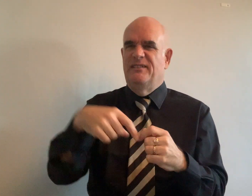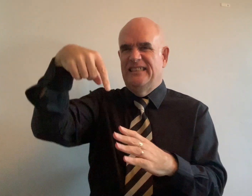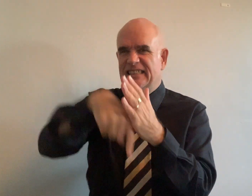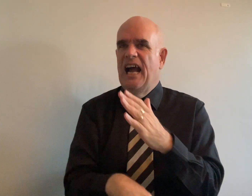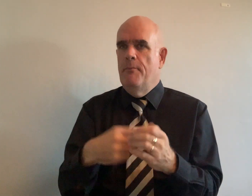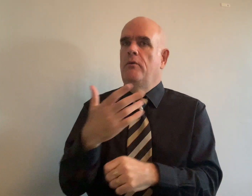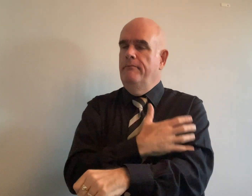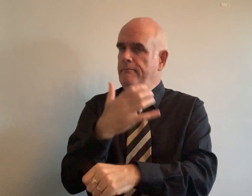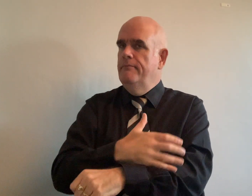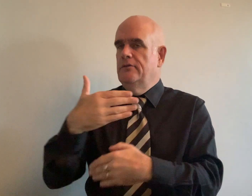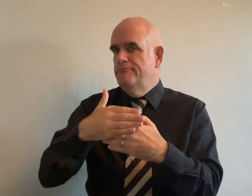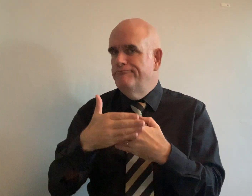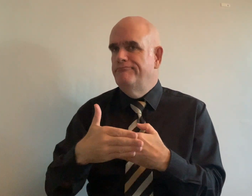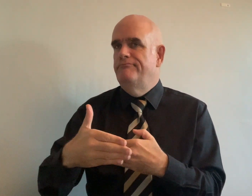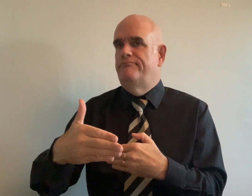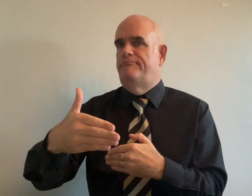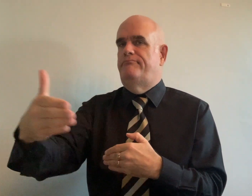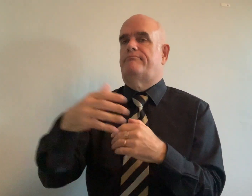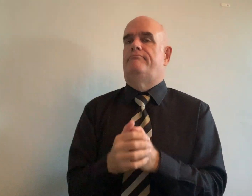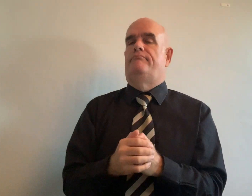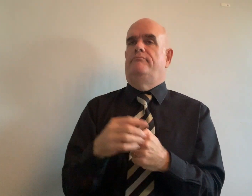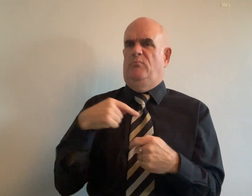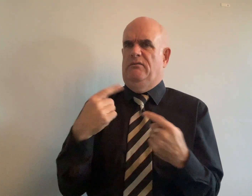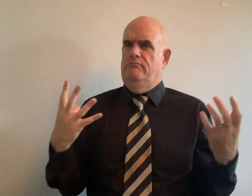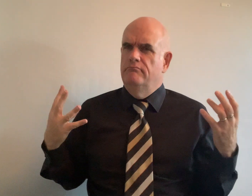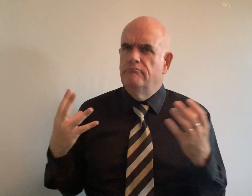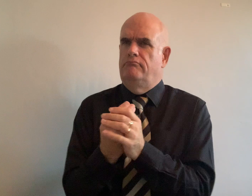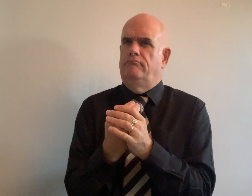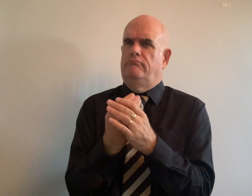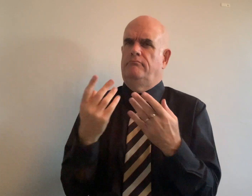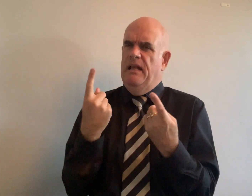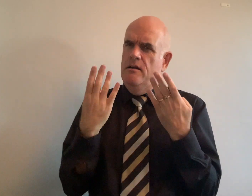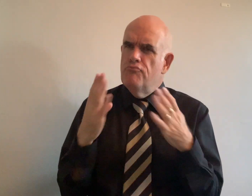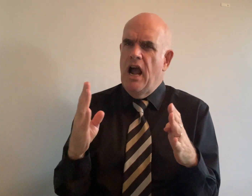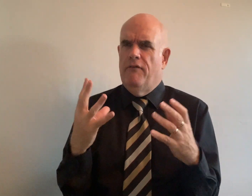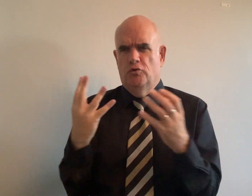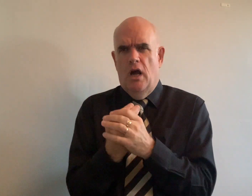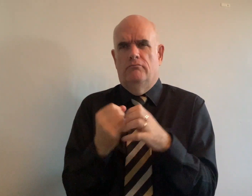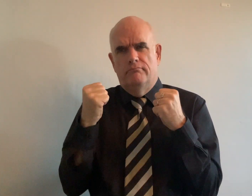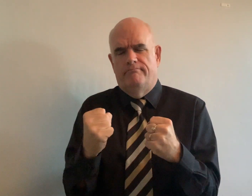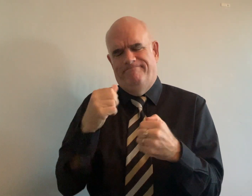too, will pass but its severity and magnitude are to a large extent in our hands.